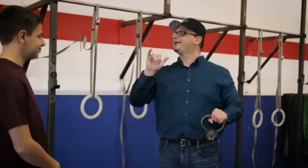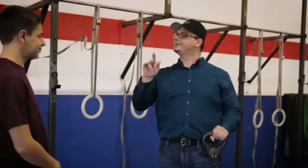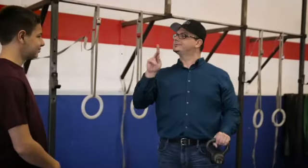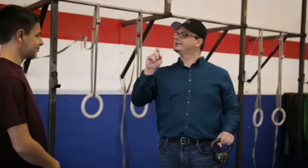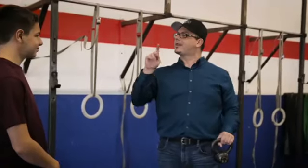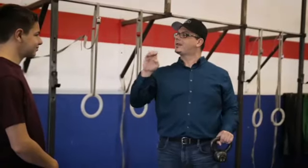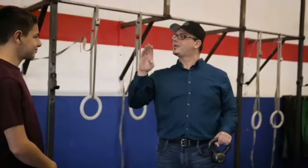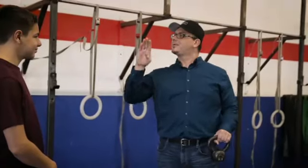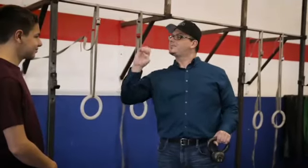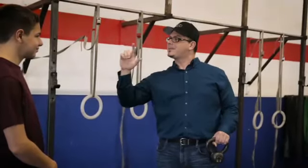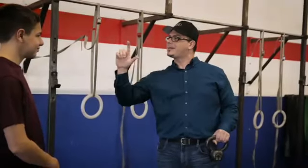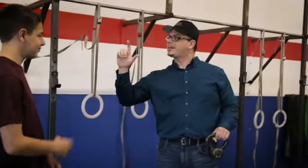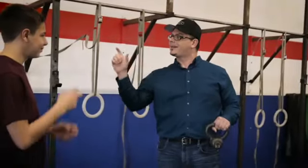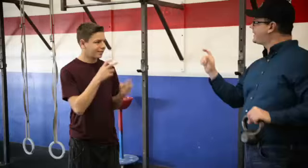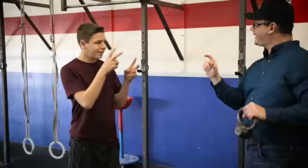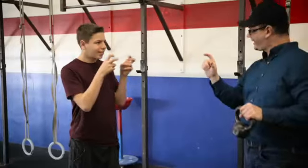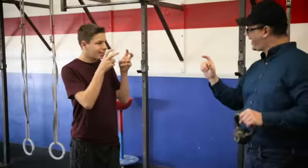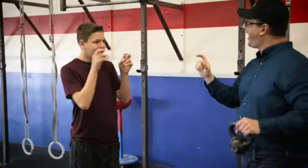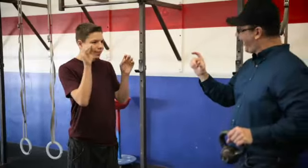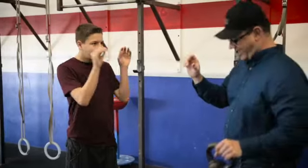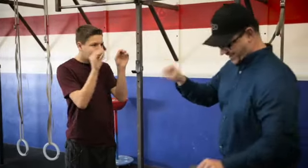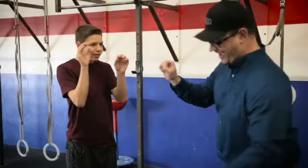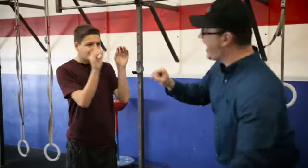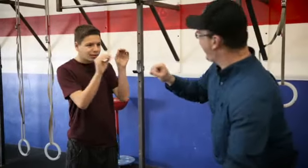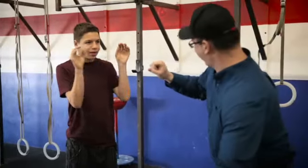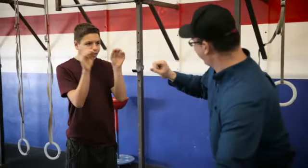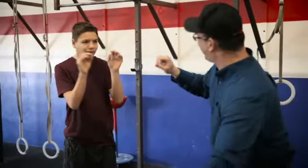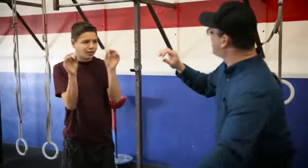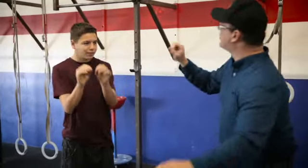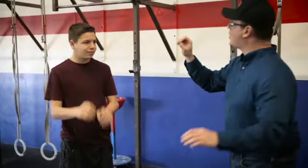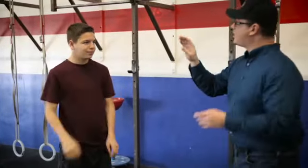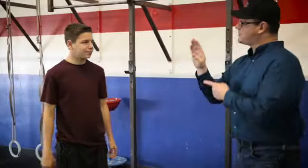That's how the term Kettlebell came about. The two terms placed together...